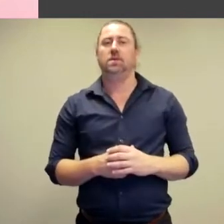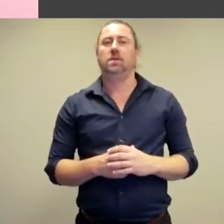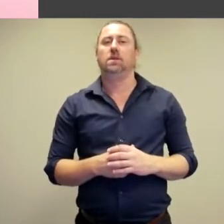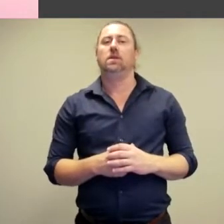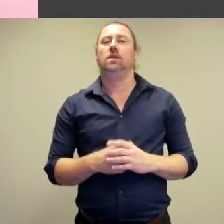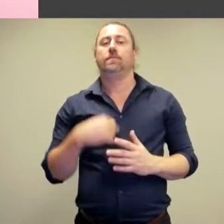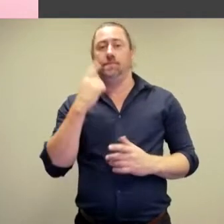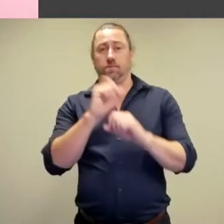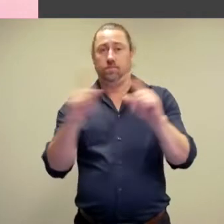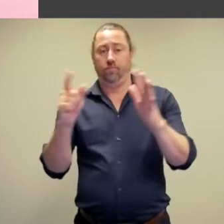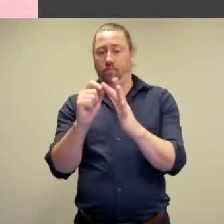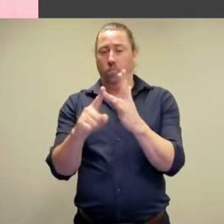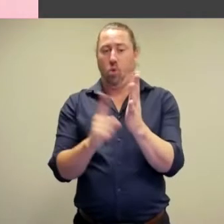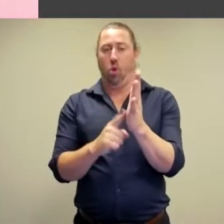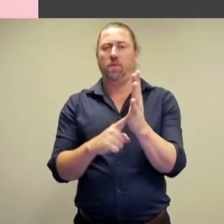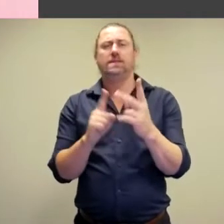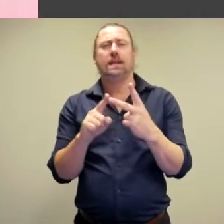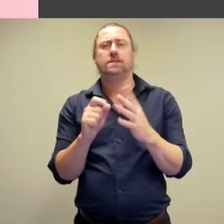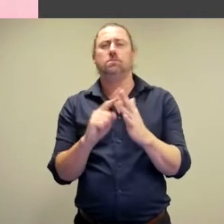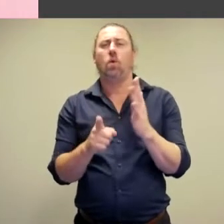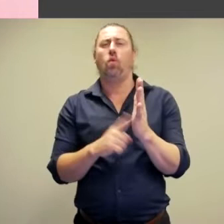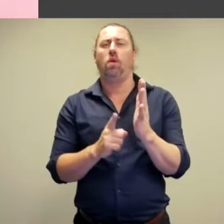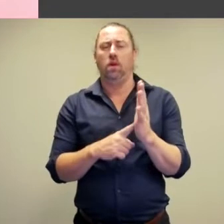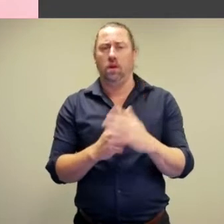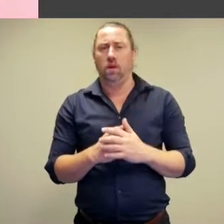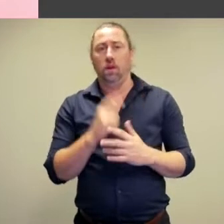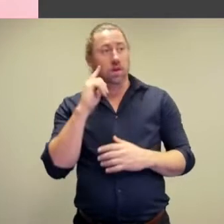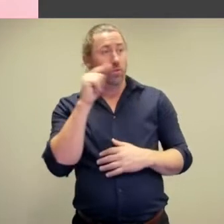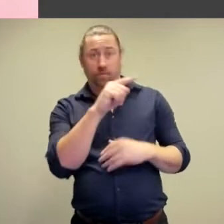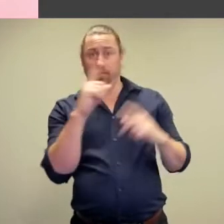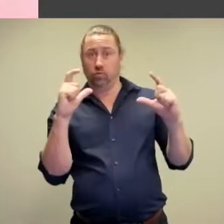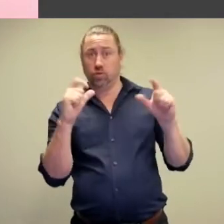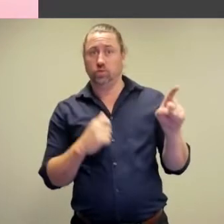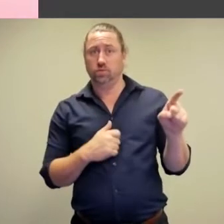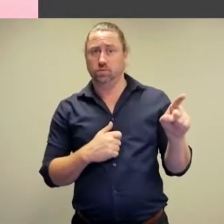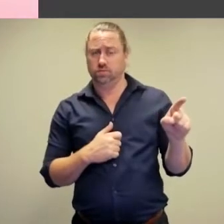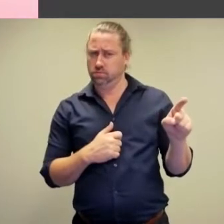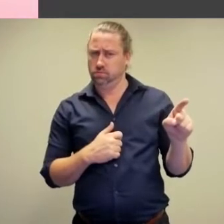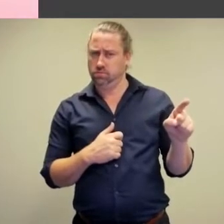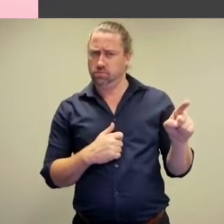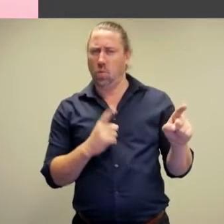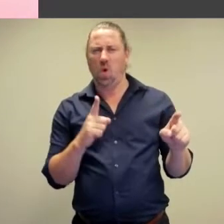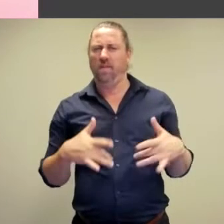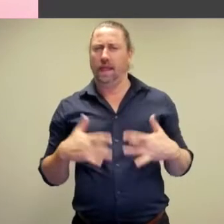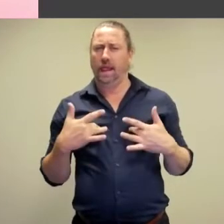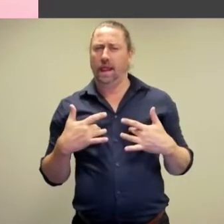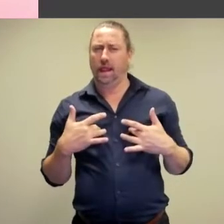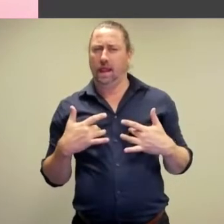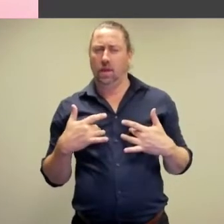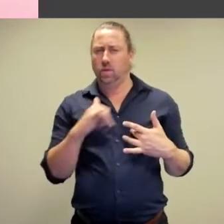second poll. When you look at this photograph,